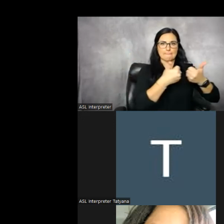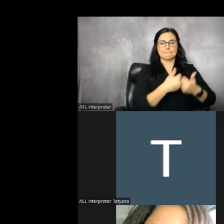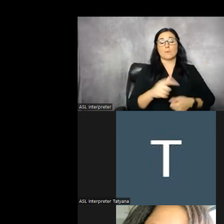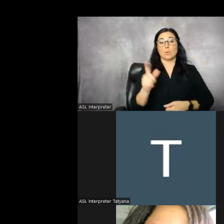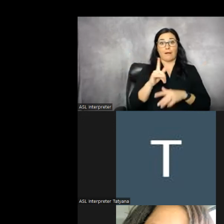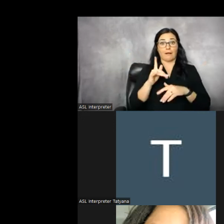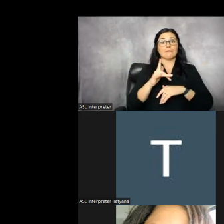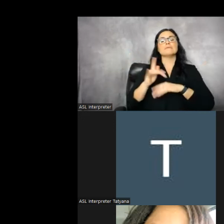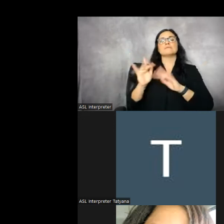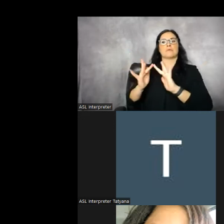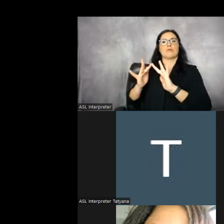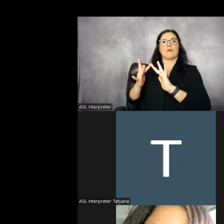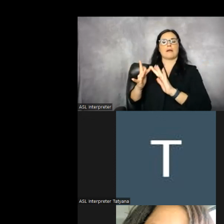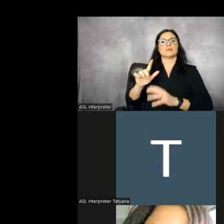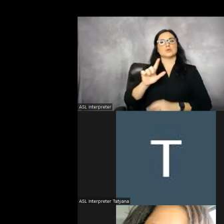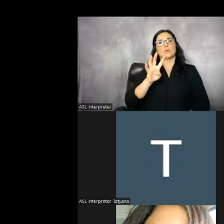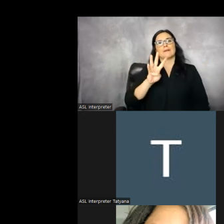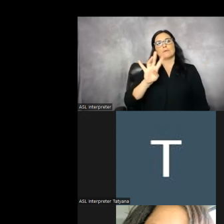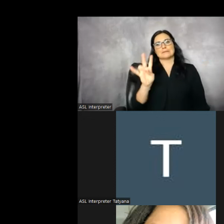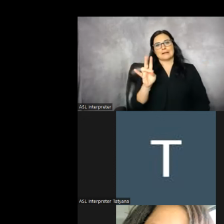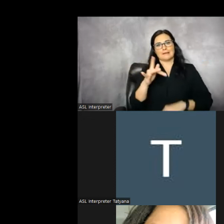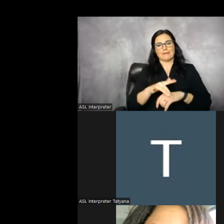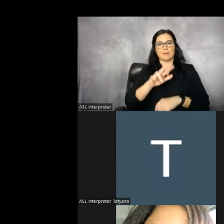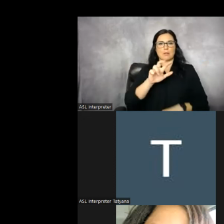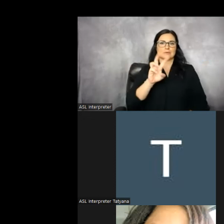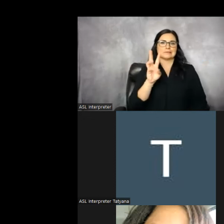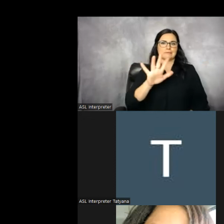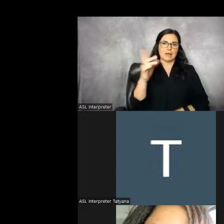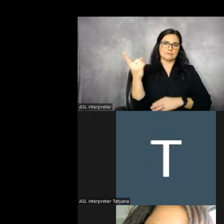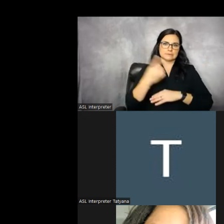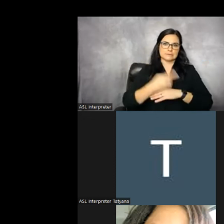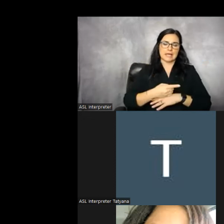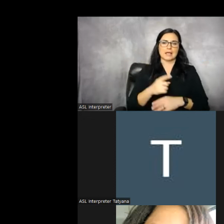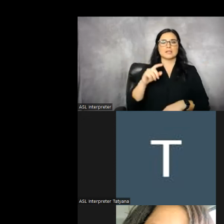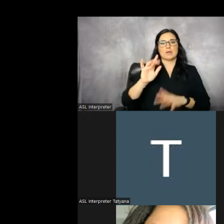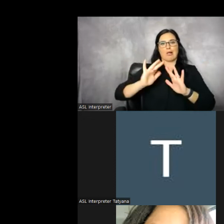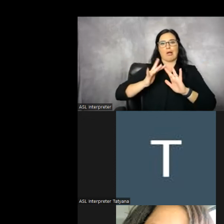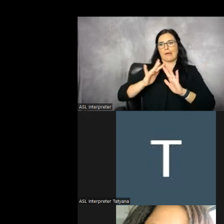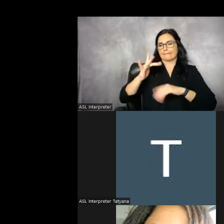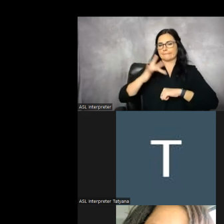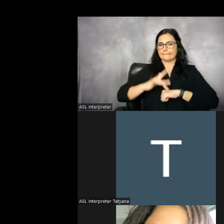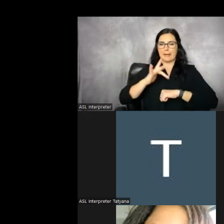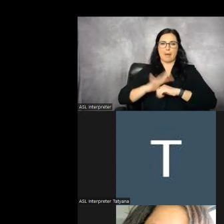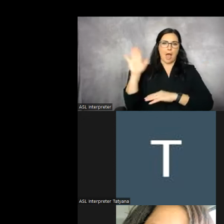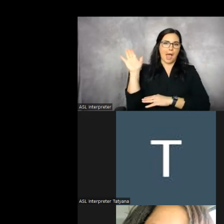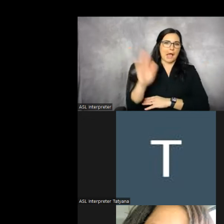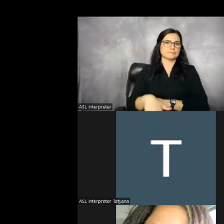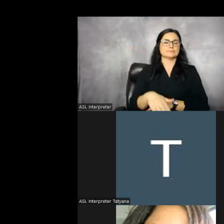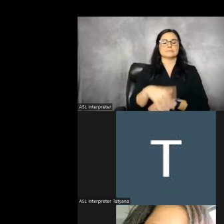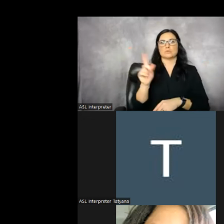It's available 24/7 365. It's a web solution. It's available from anywhere, right?